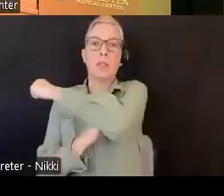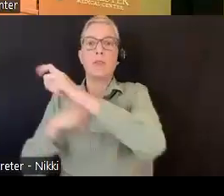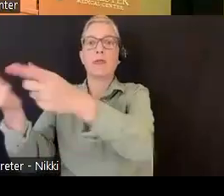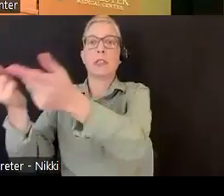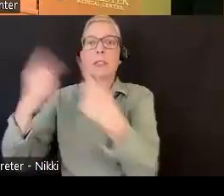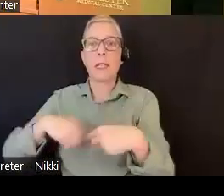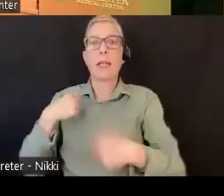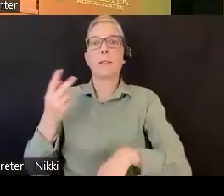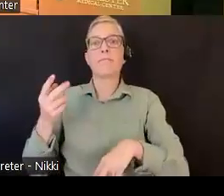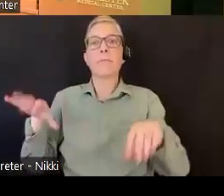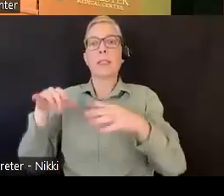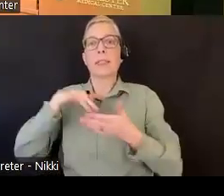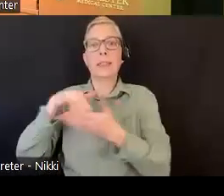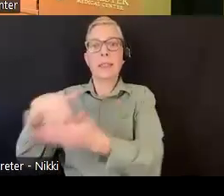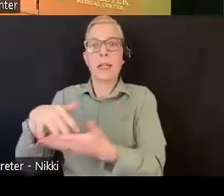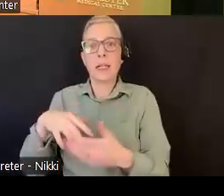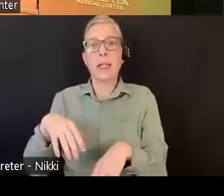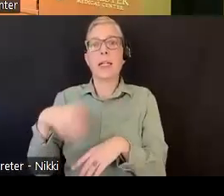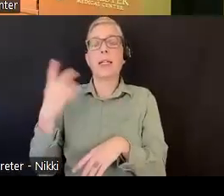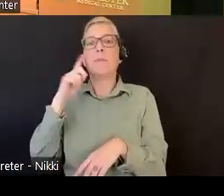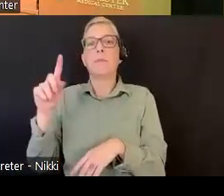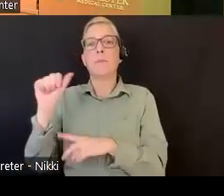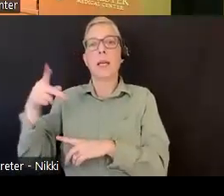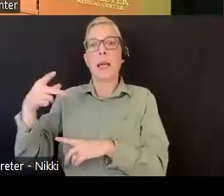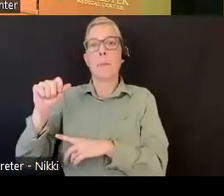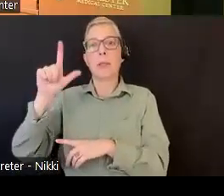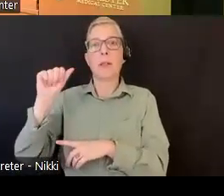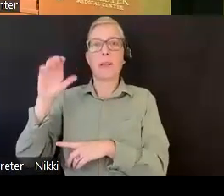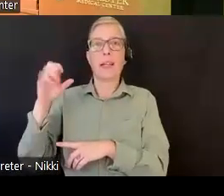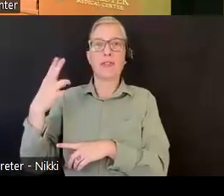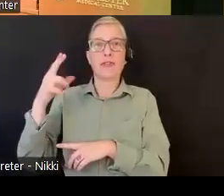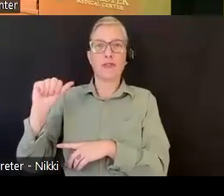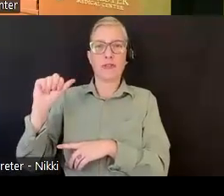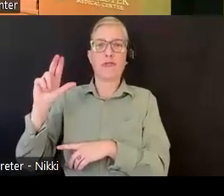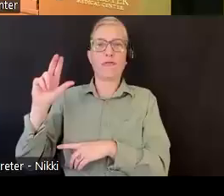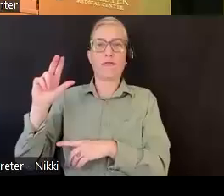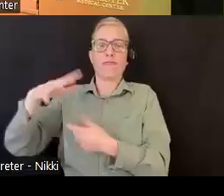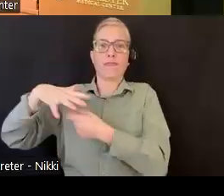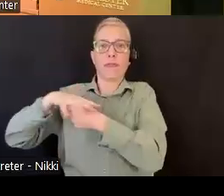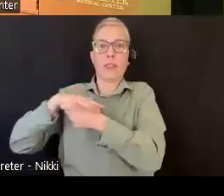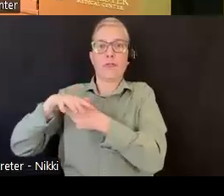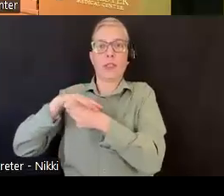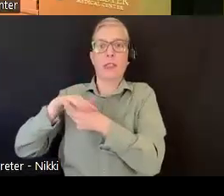Alabama running for Appalachian region from West Virginia down to Alabama and actually Hail County